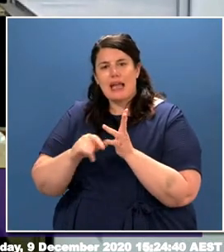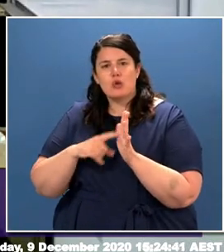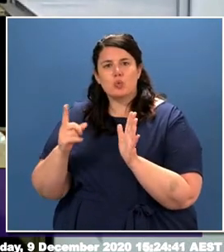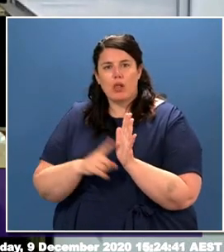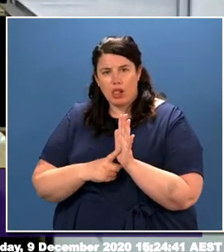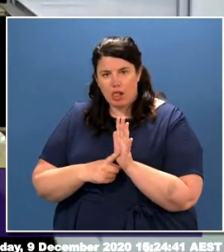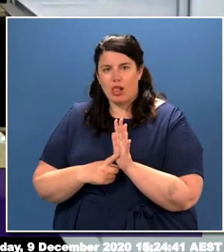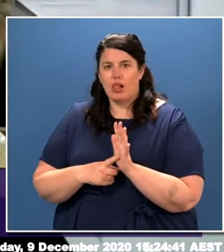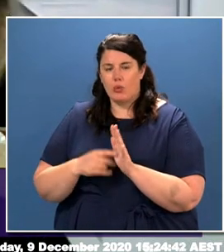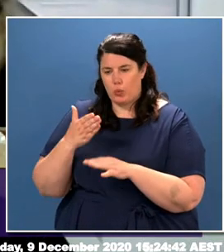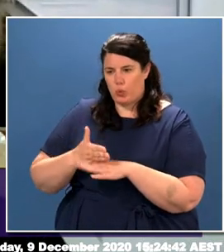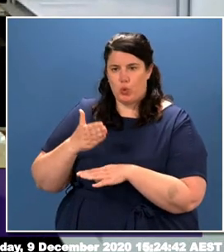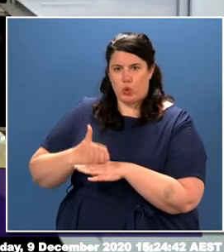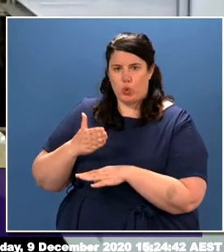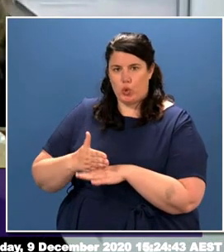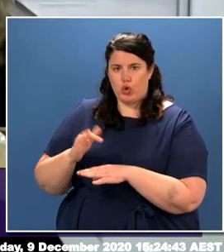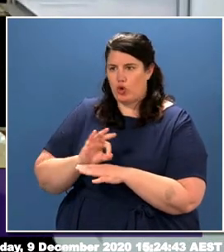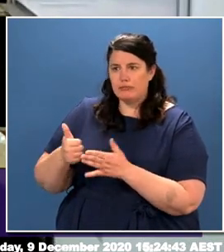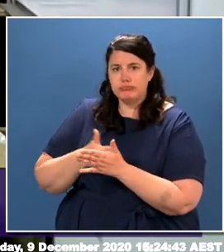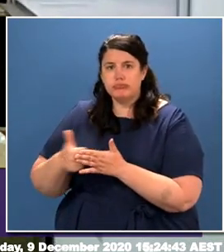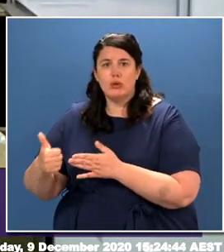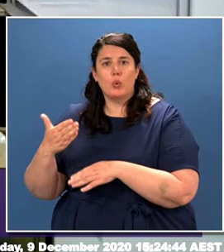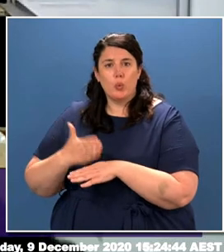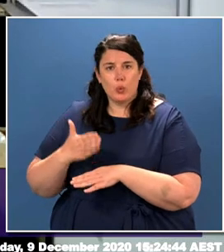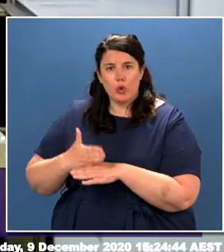flick to their accounts because I think that's really important.